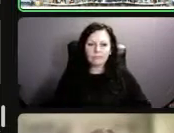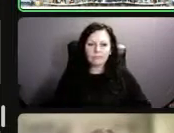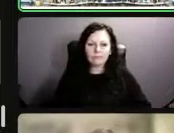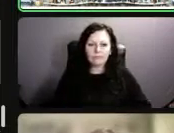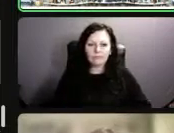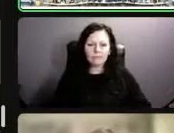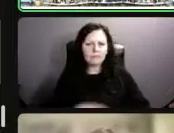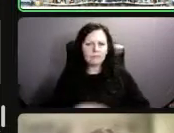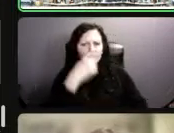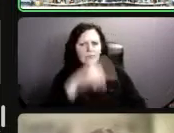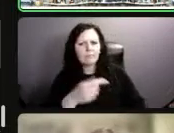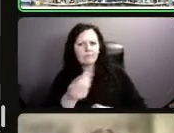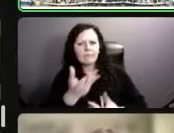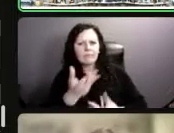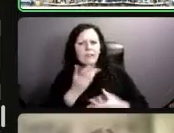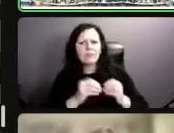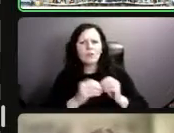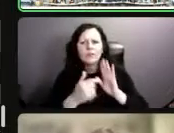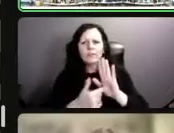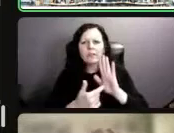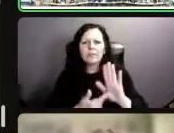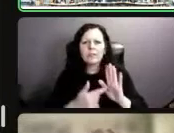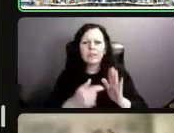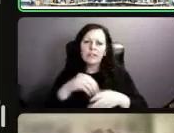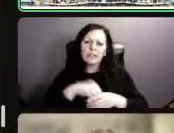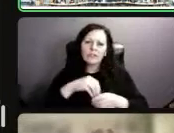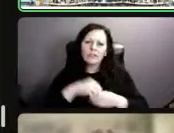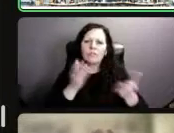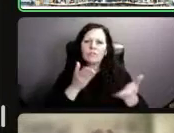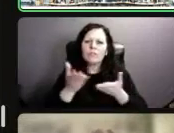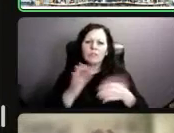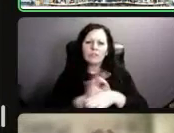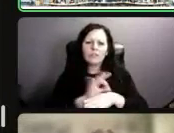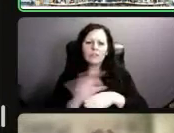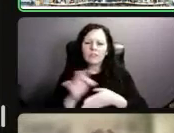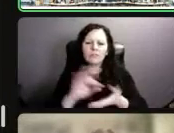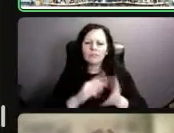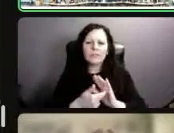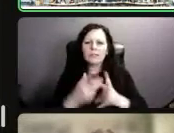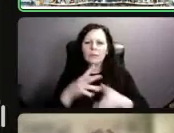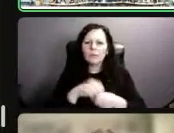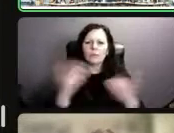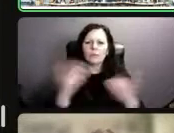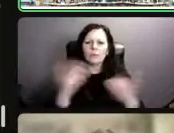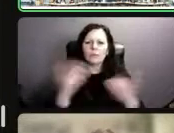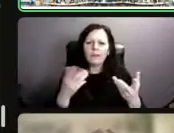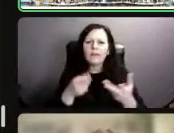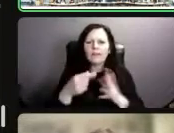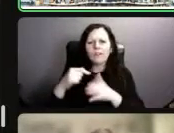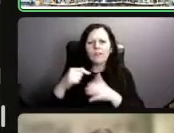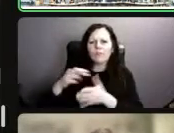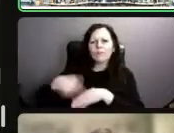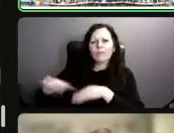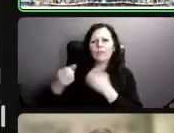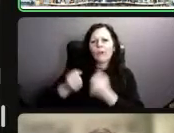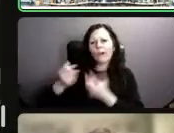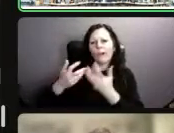THE QUESTIONS ON THIS P OF